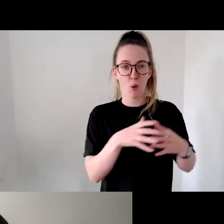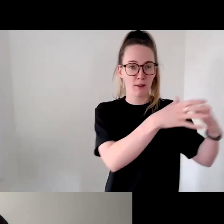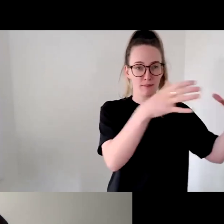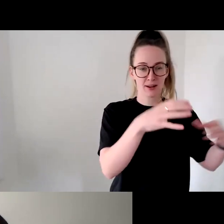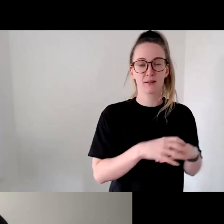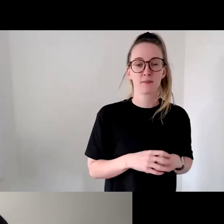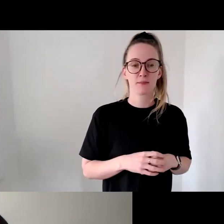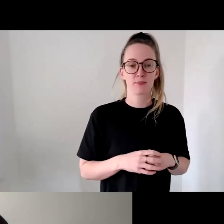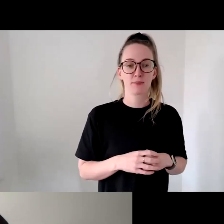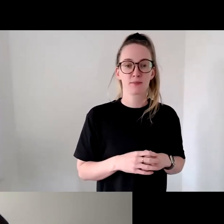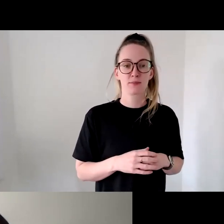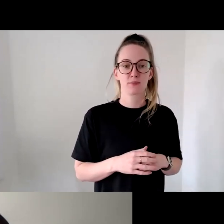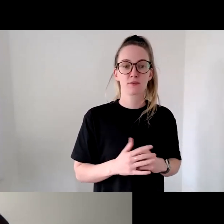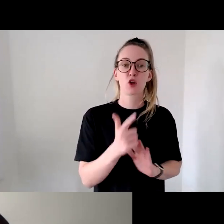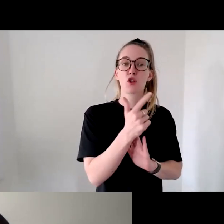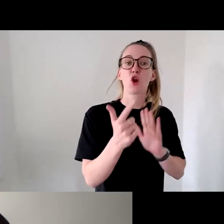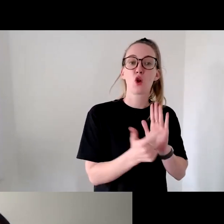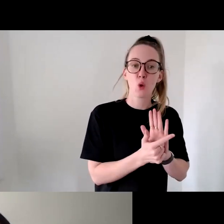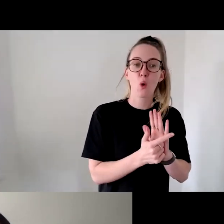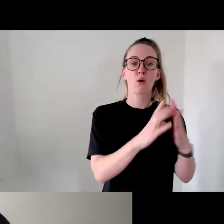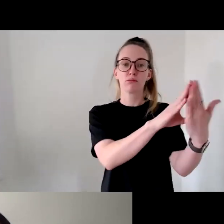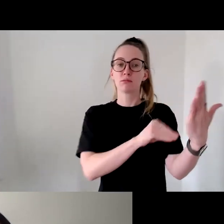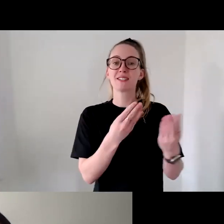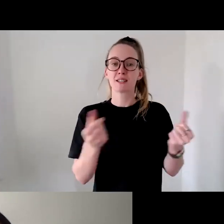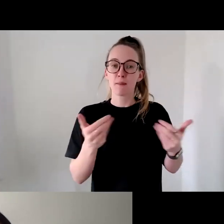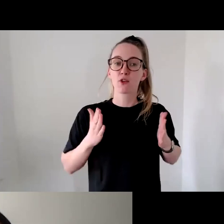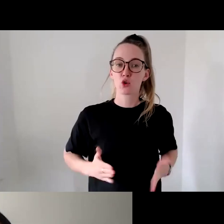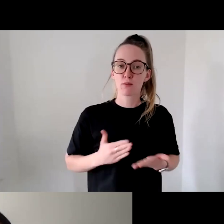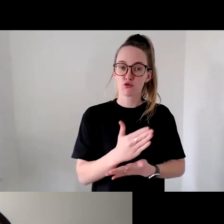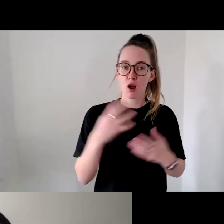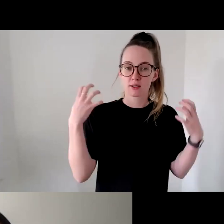Human Rights Commission will take into account, and actually, we spend a lot of time writing this,